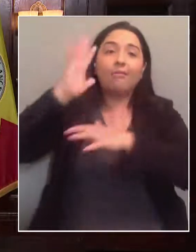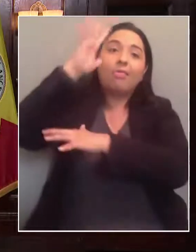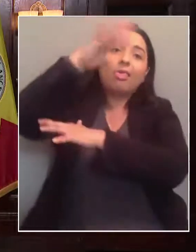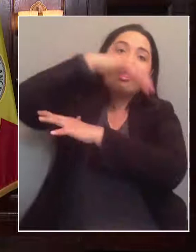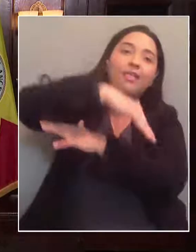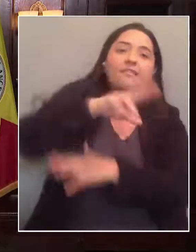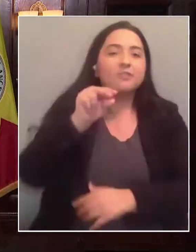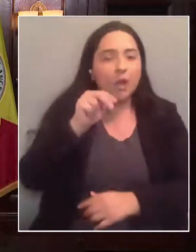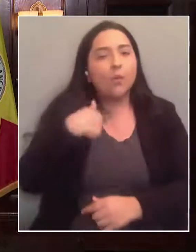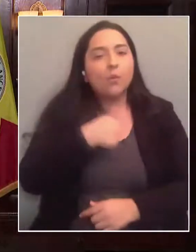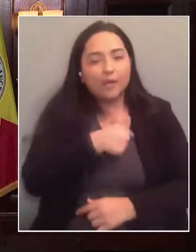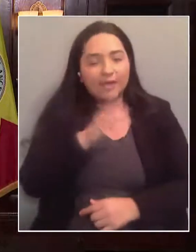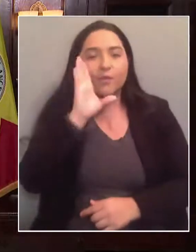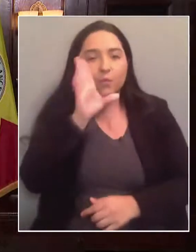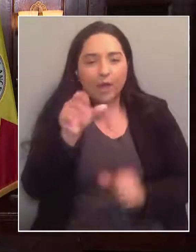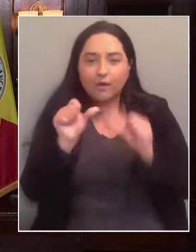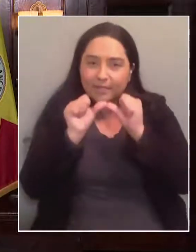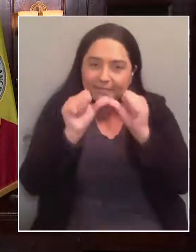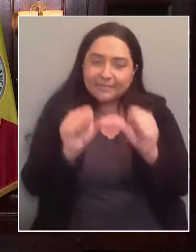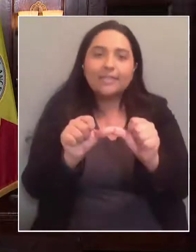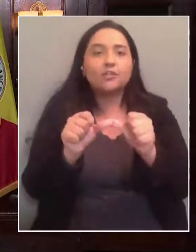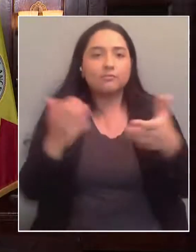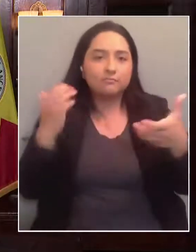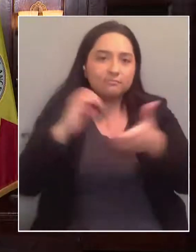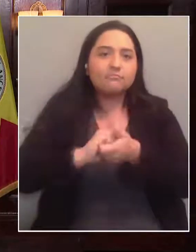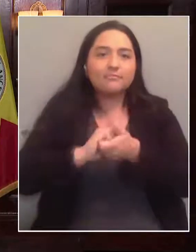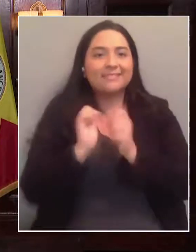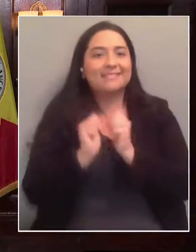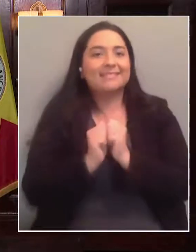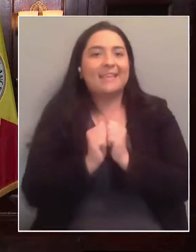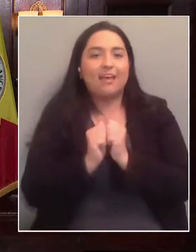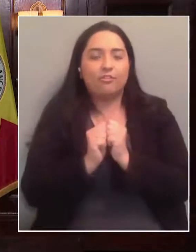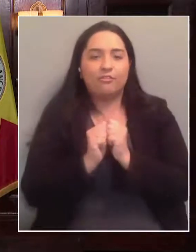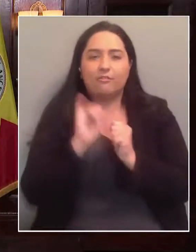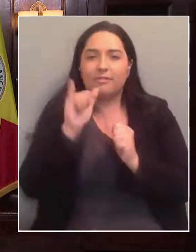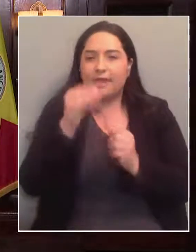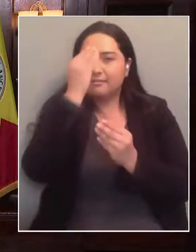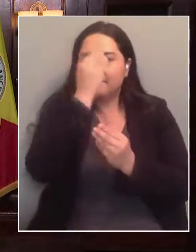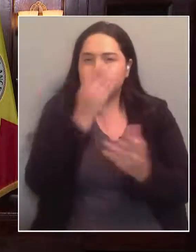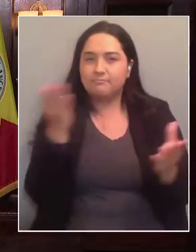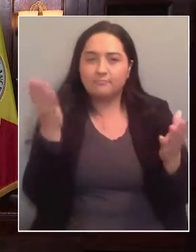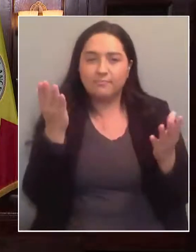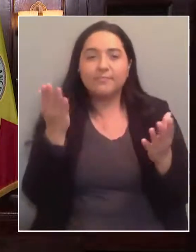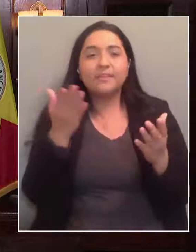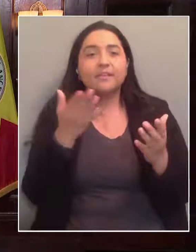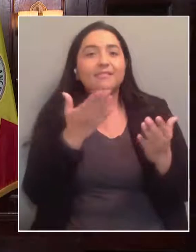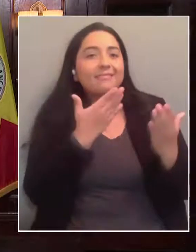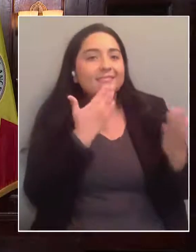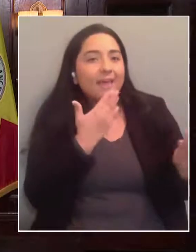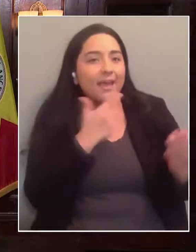TOGETHER. AND THAT'S MY MESSAGE TO EVERYBODY TO THANK OUR POLICE OFFICERS, THANK OUR FIREFIGHTERS.